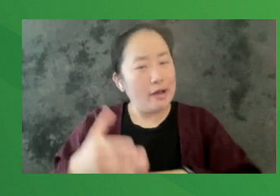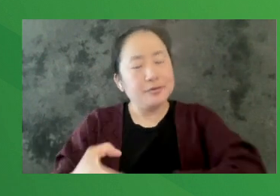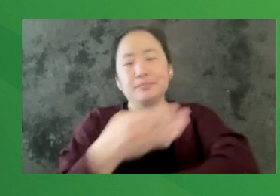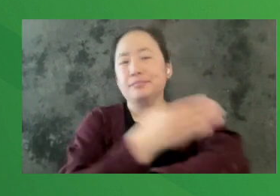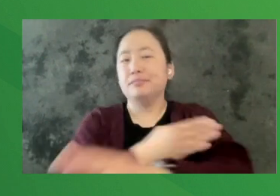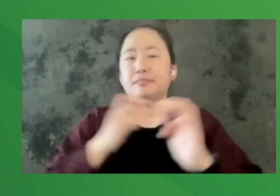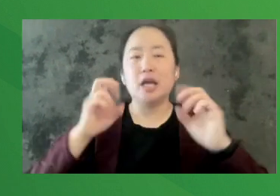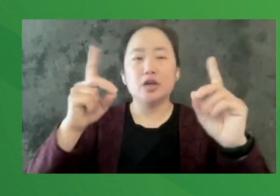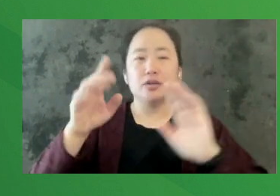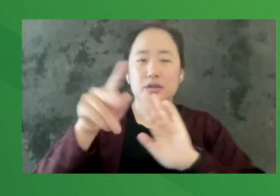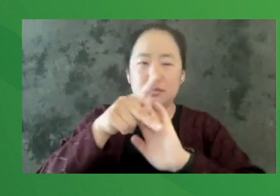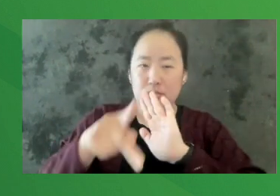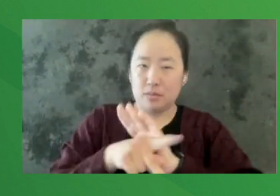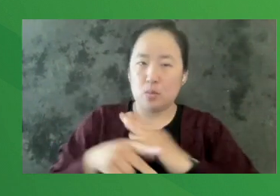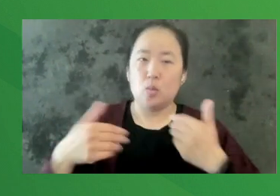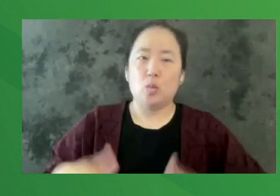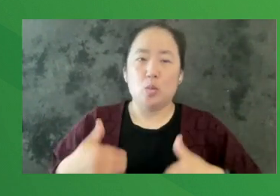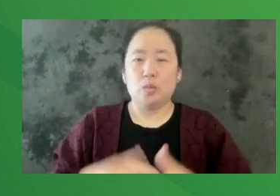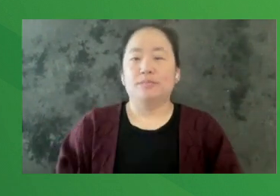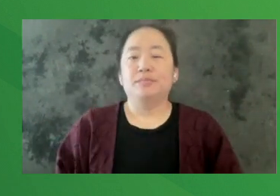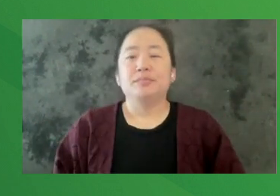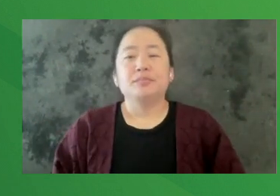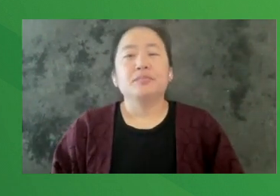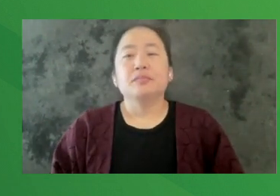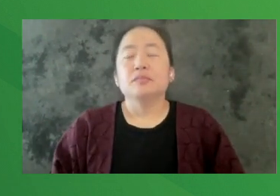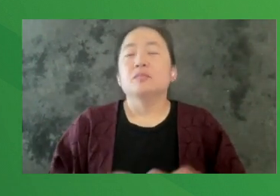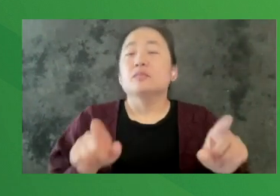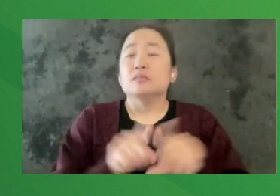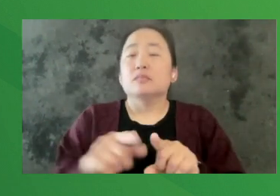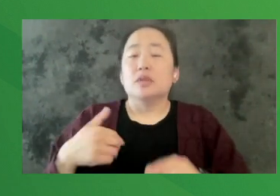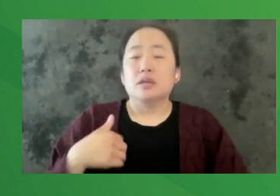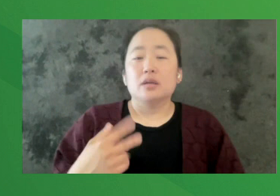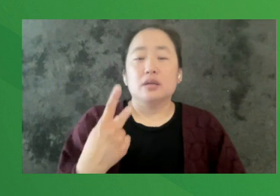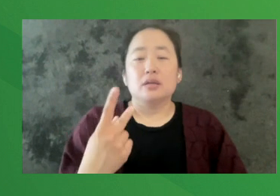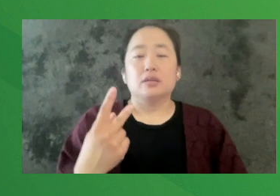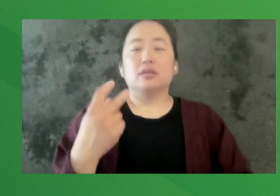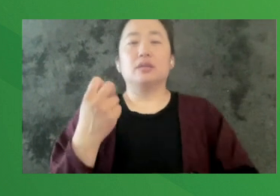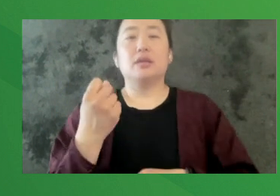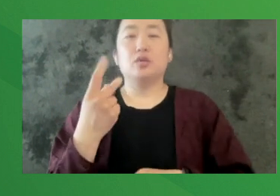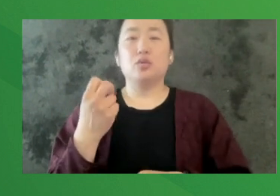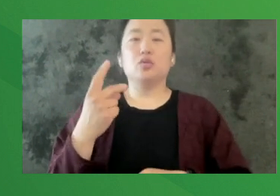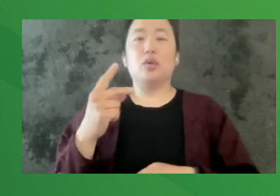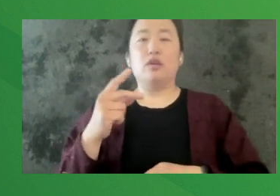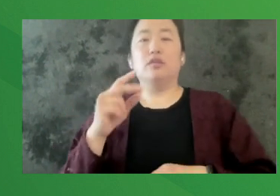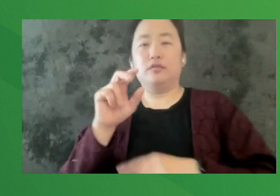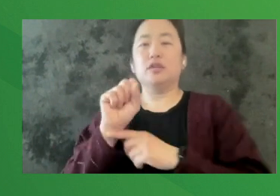And then we conducted a survey of K-12 teachers and administrators to get a pulse of what they